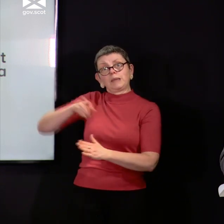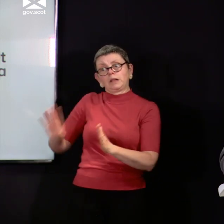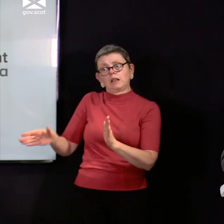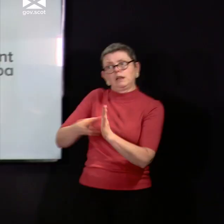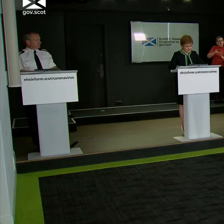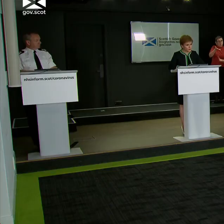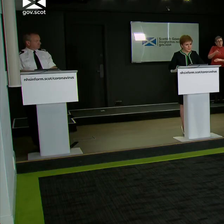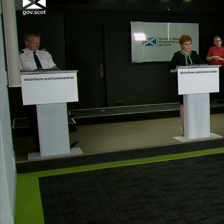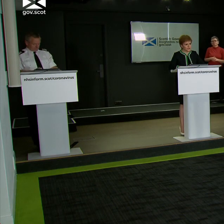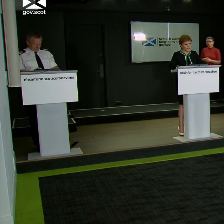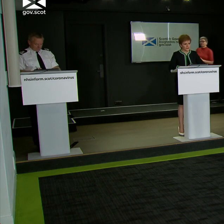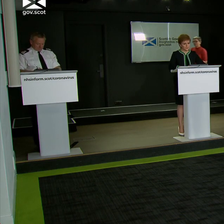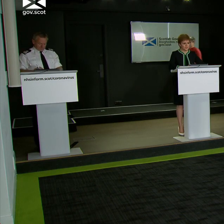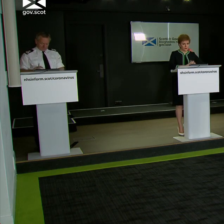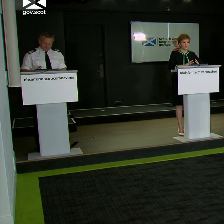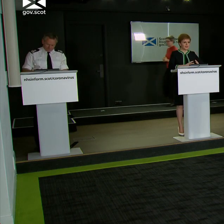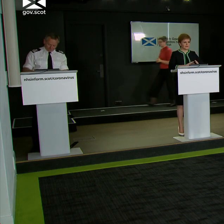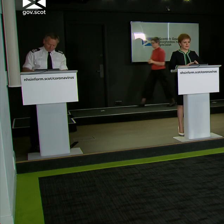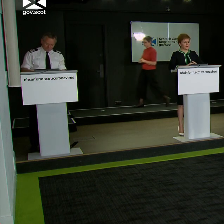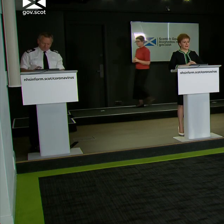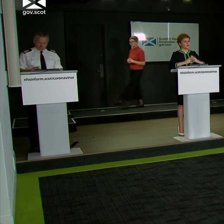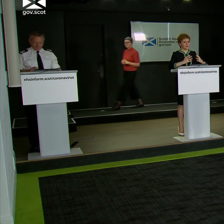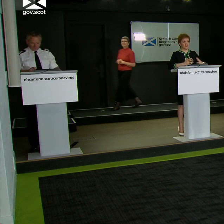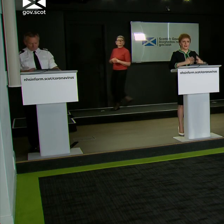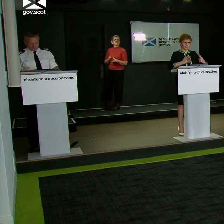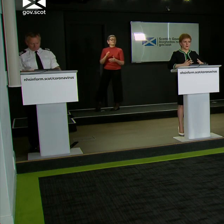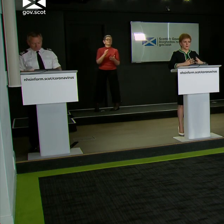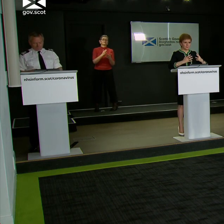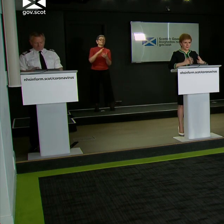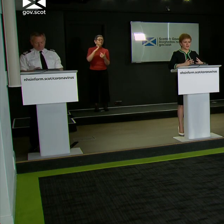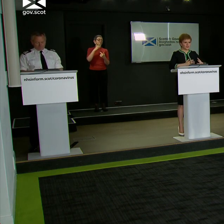My simple message to care home providers, and I know they care about making sure their